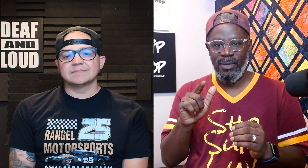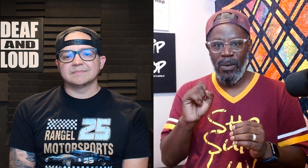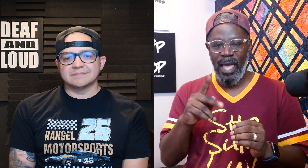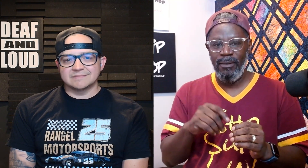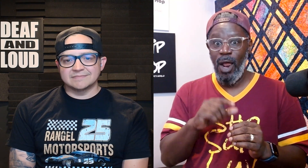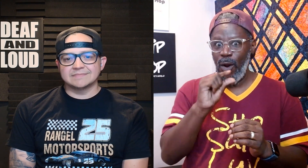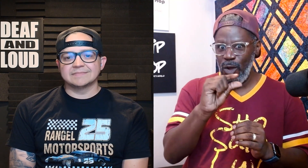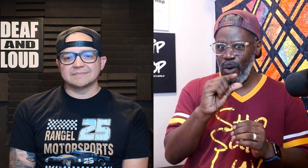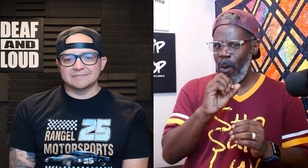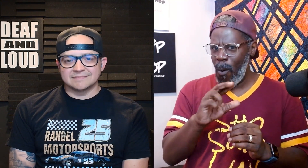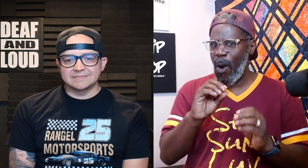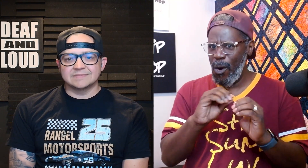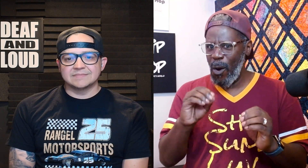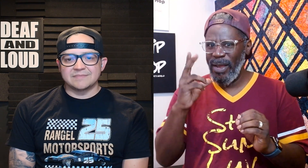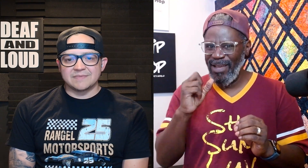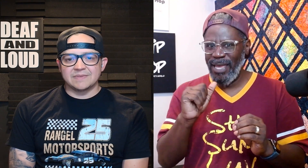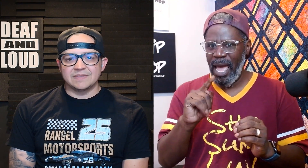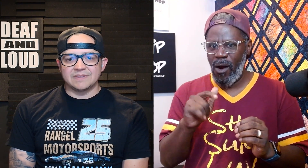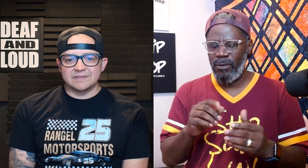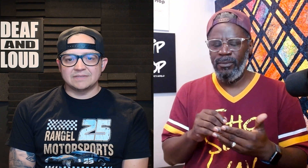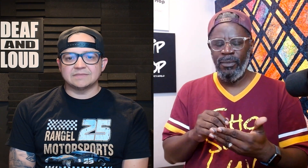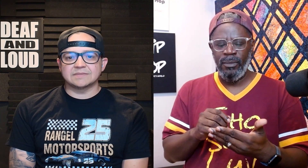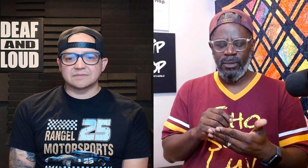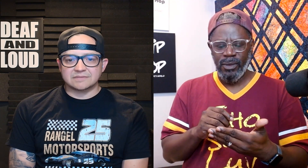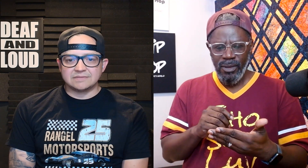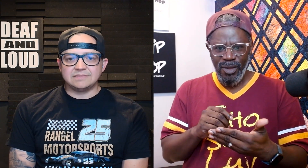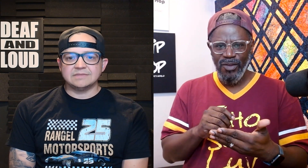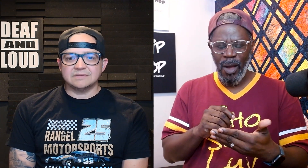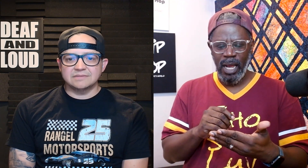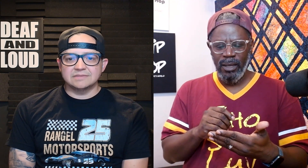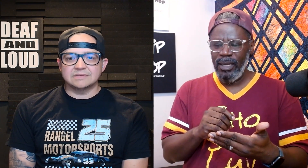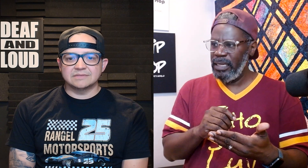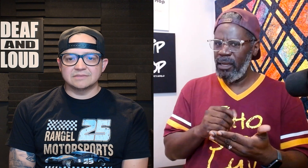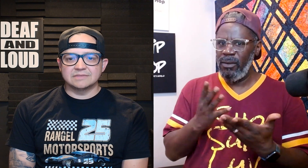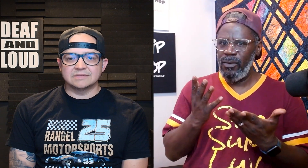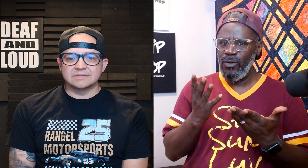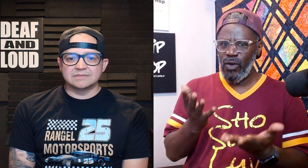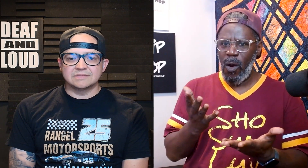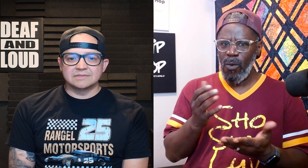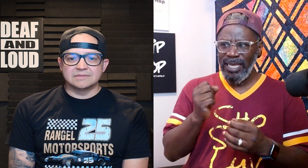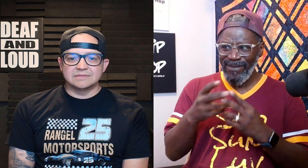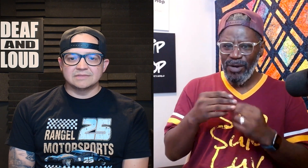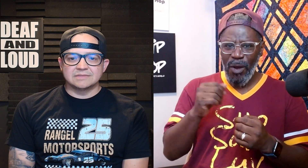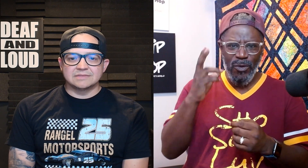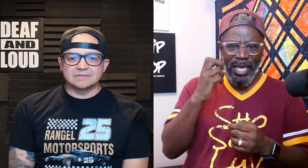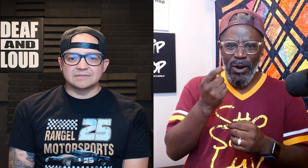Okay? Little or no hearing at all. So I was like. He said, so even though you hear